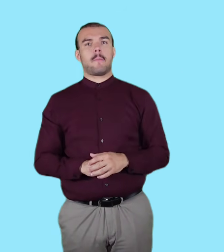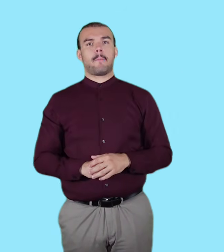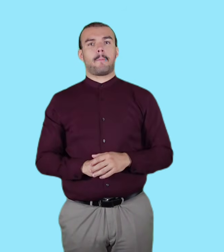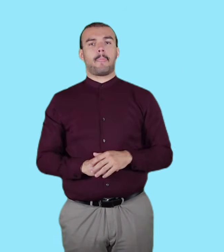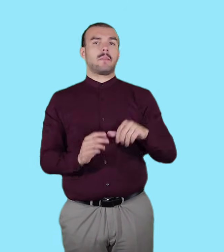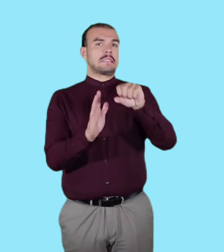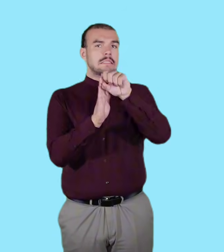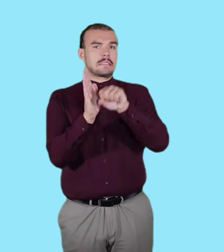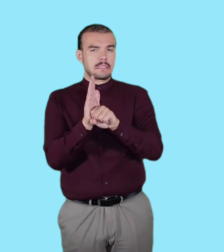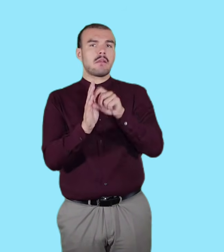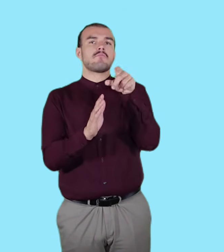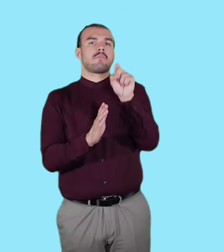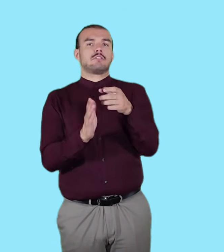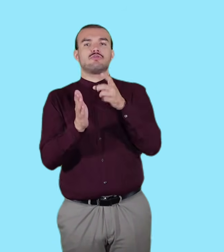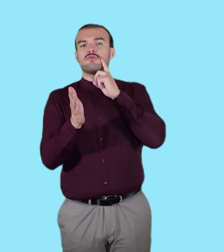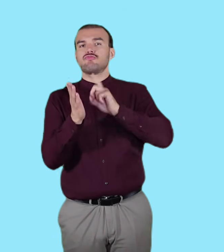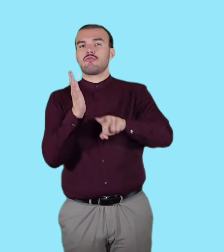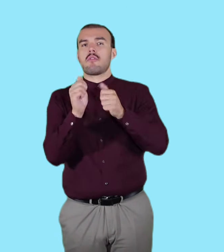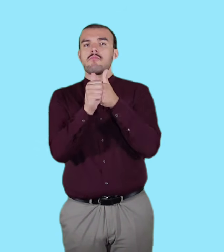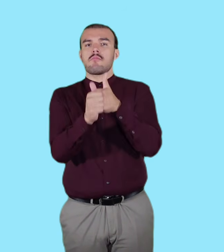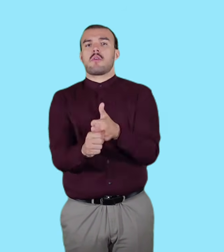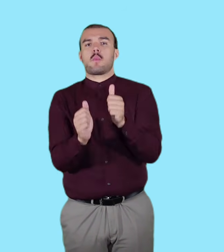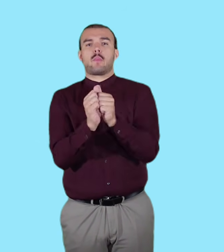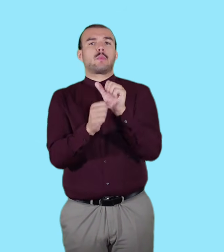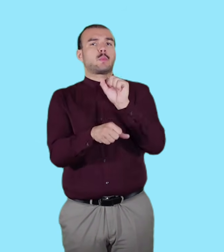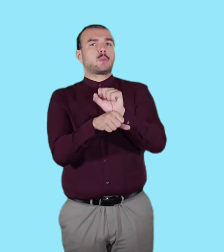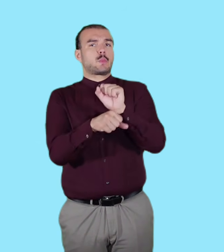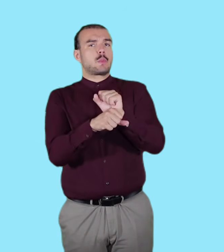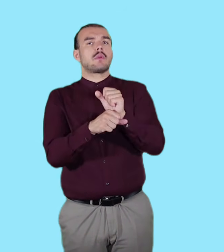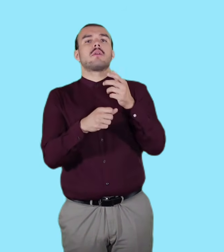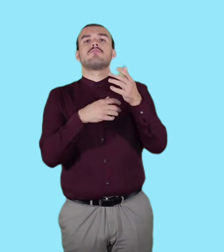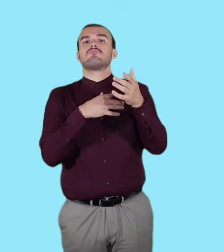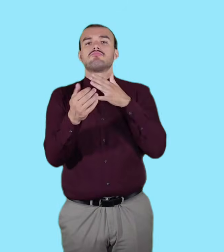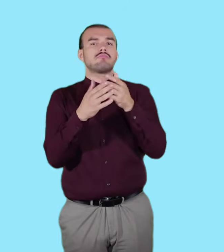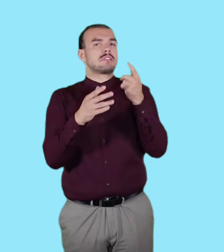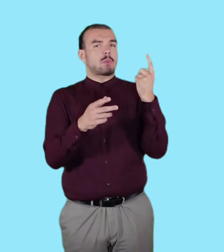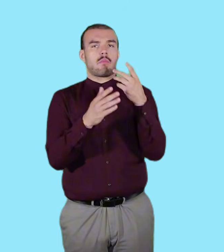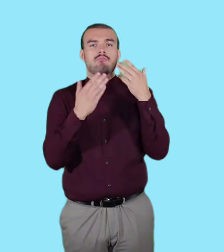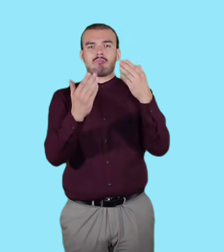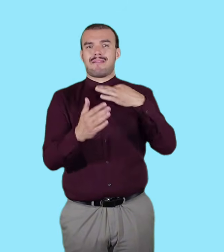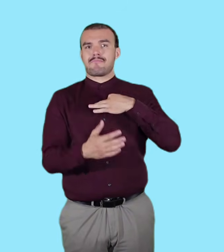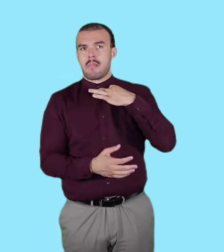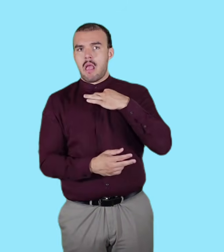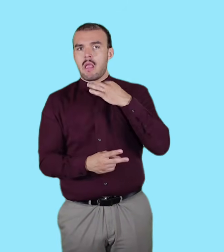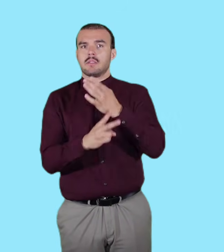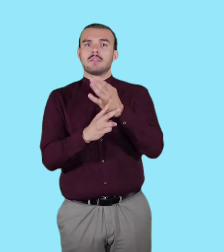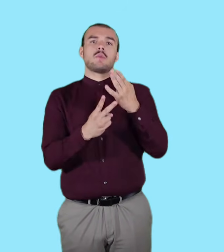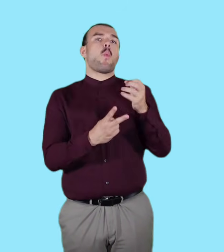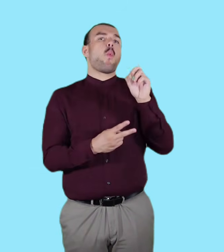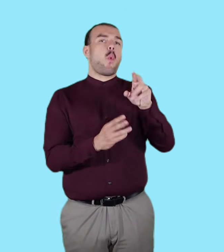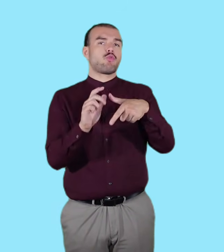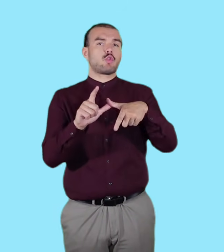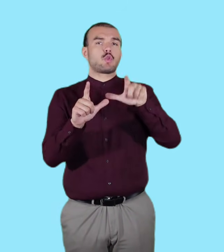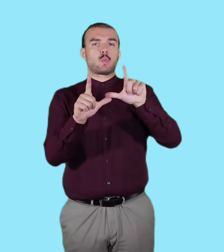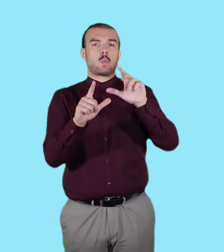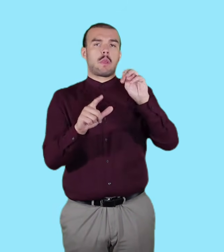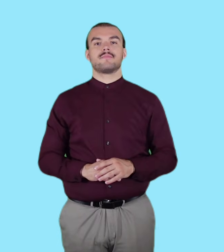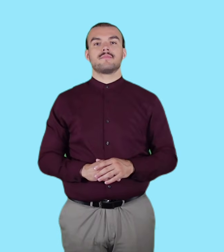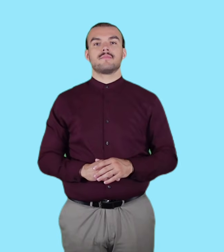States must check compliance with work requirements whenever someone applies for or renews Medicaid.